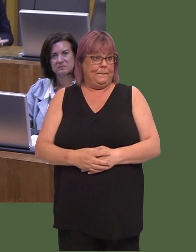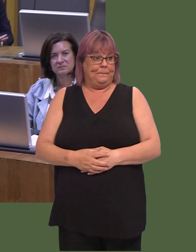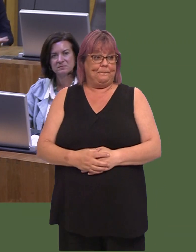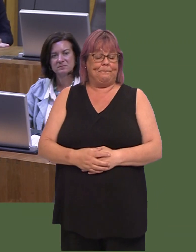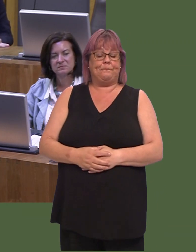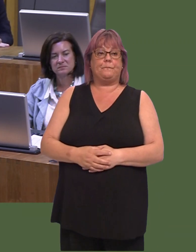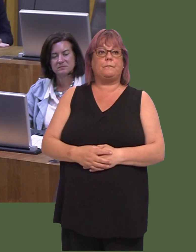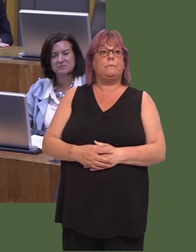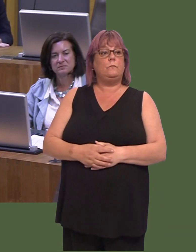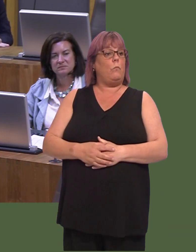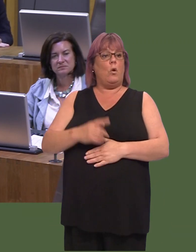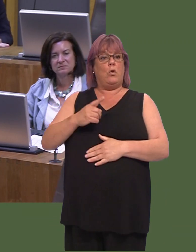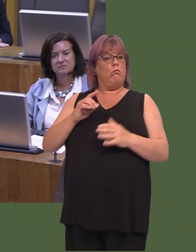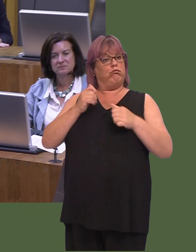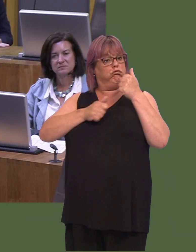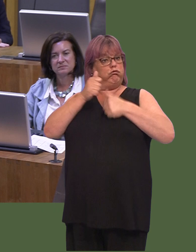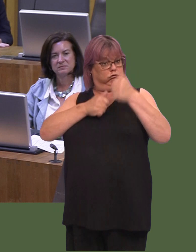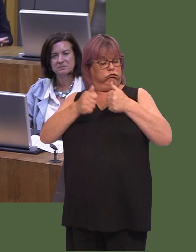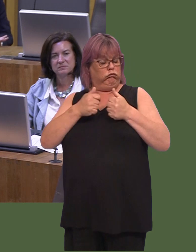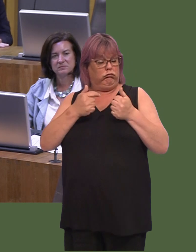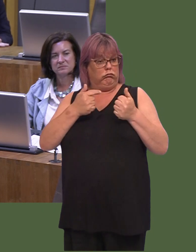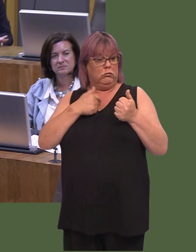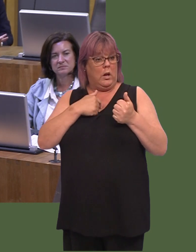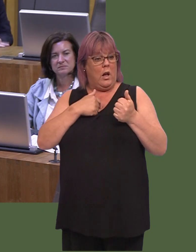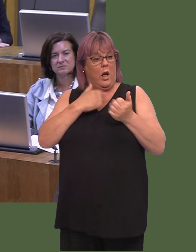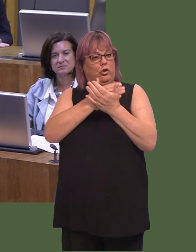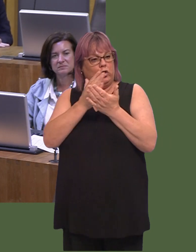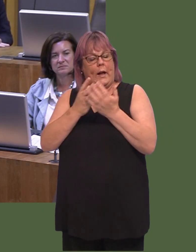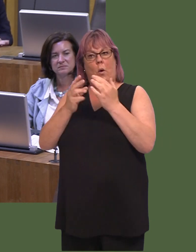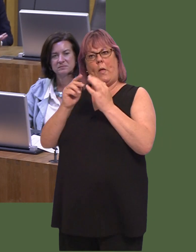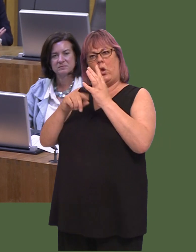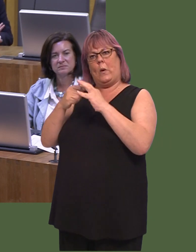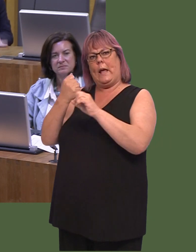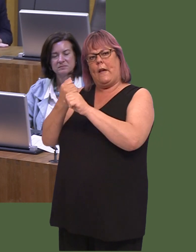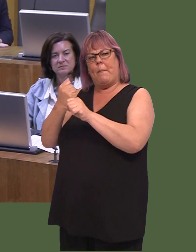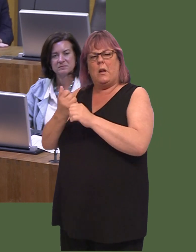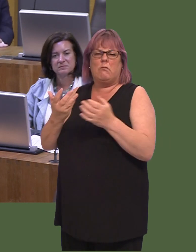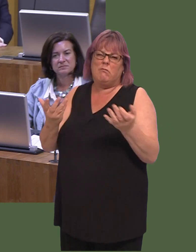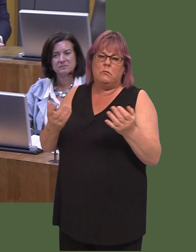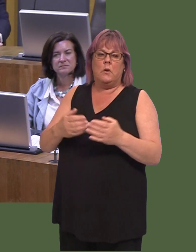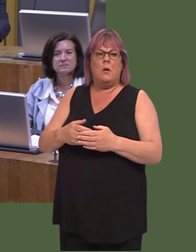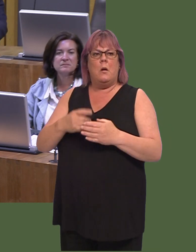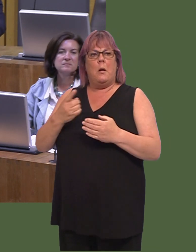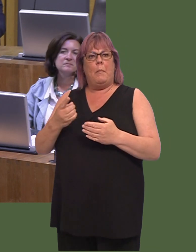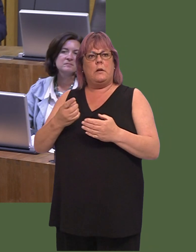So, I share his congratulation, if that is the word, to the UK Government for lifting the tolls, but it's taken them long enough.